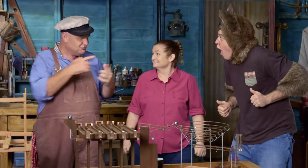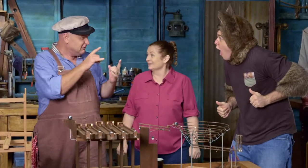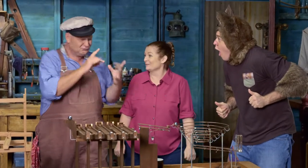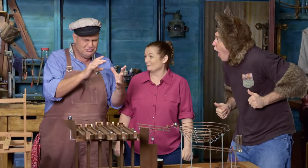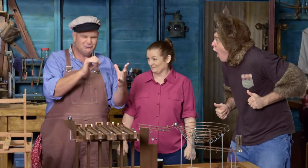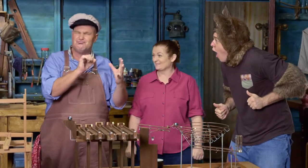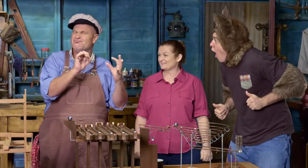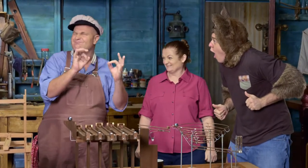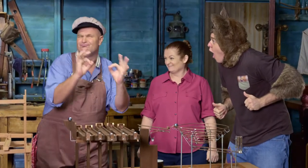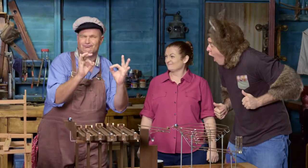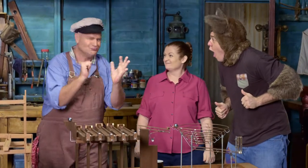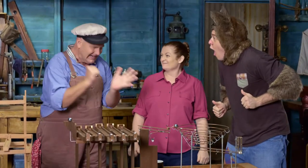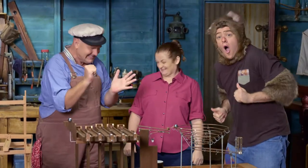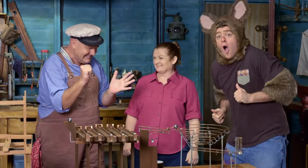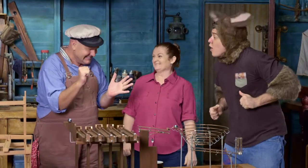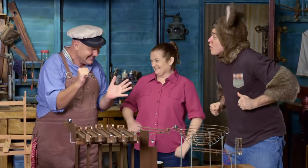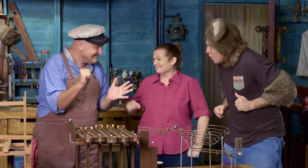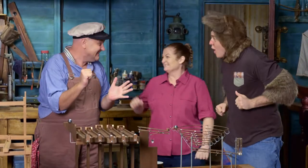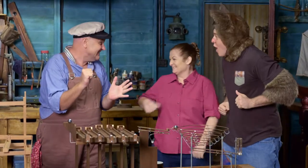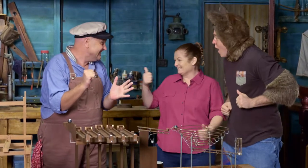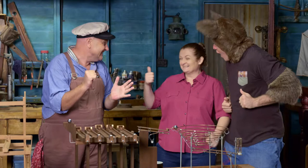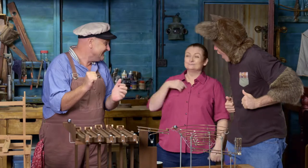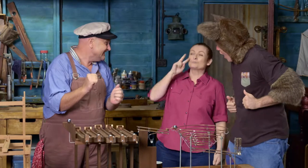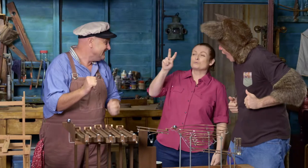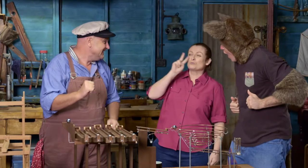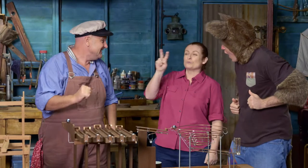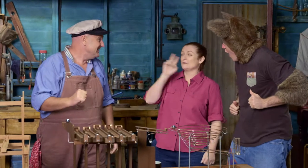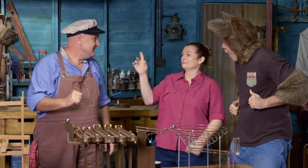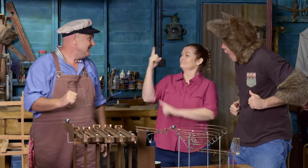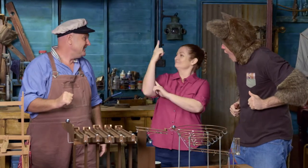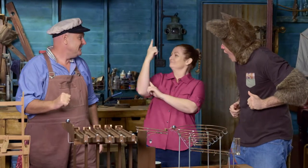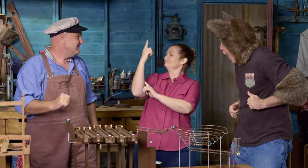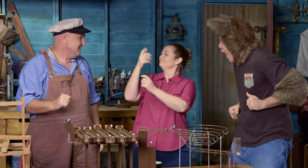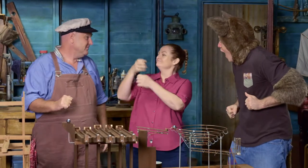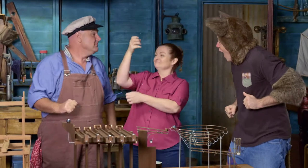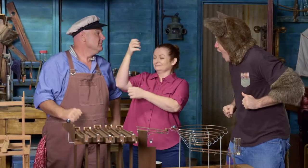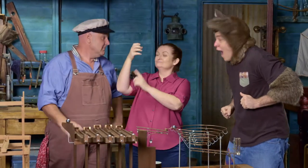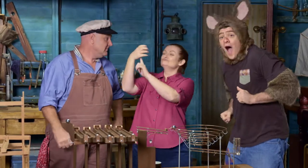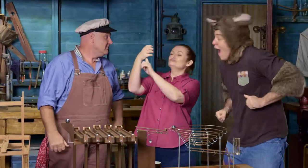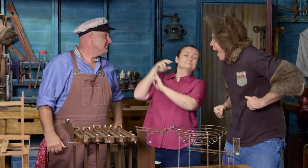You've got here just at the right time! Oh, yes. We've been watching your crow's nest all day,